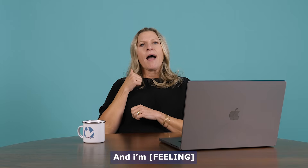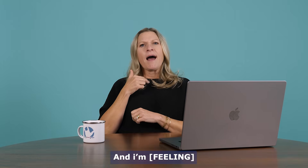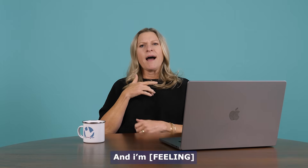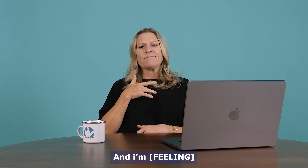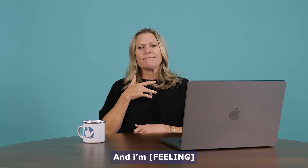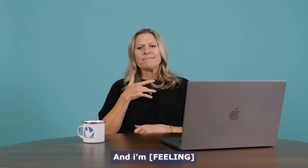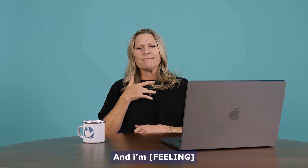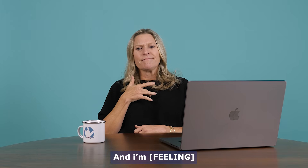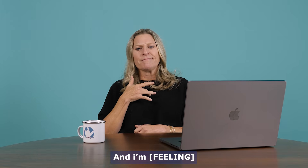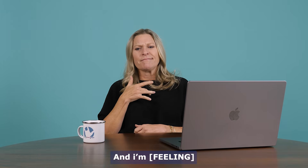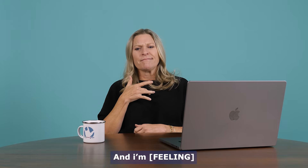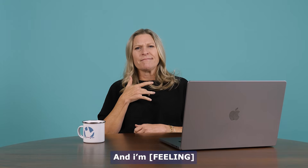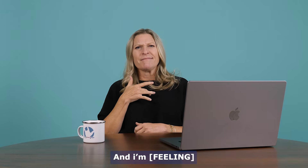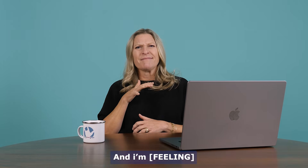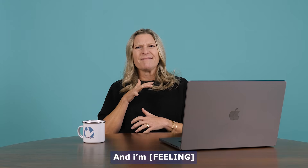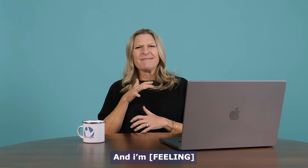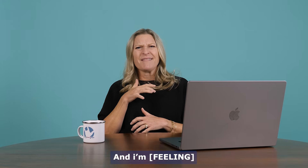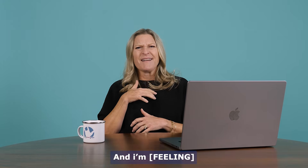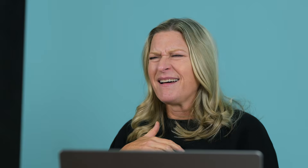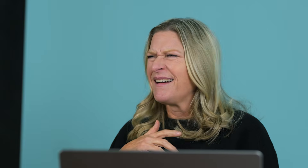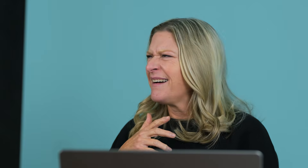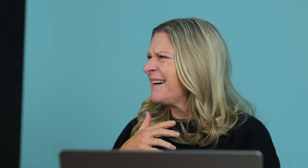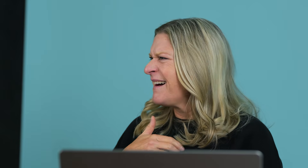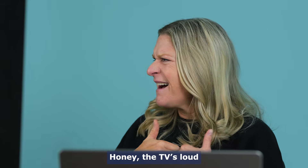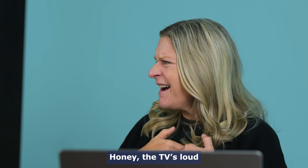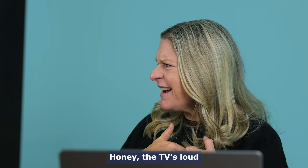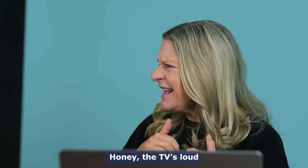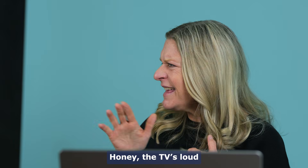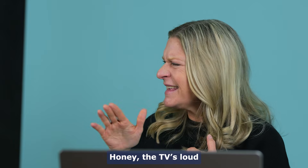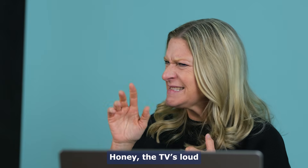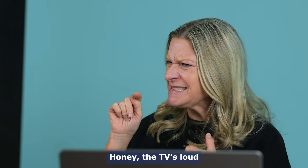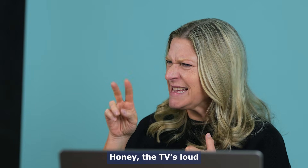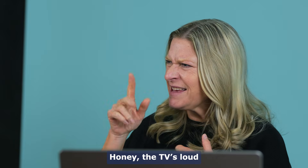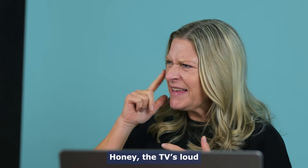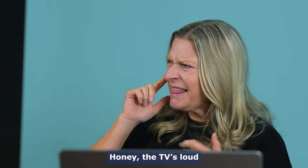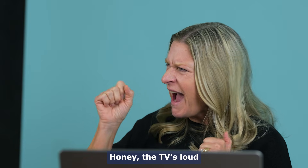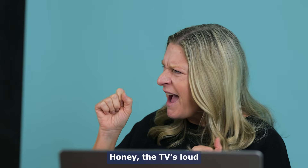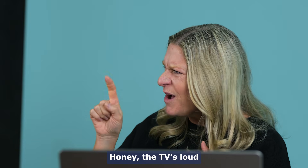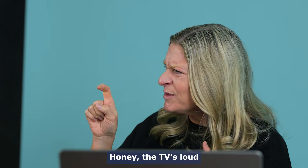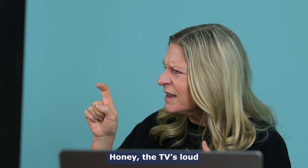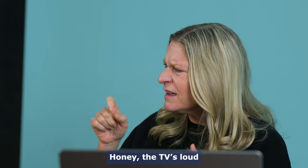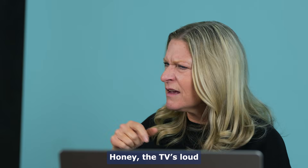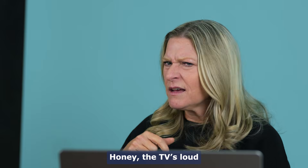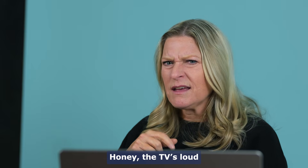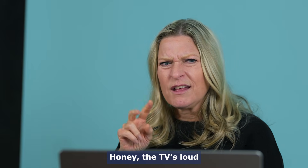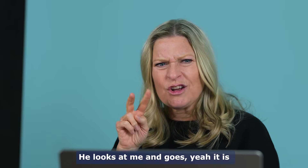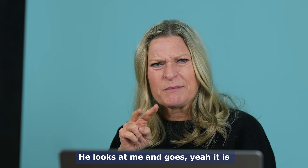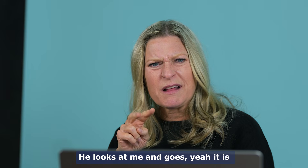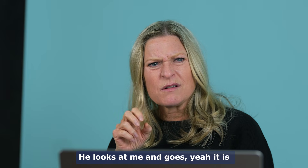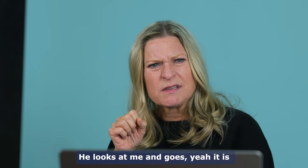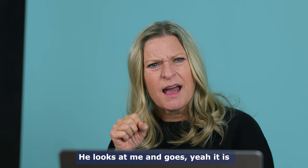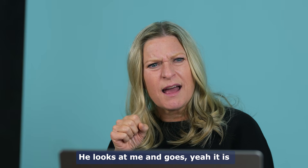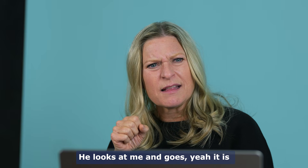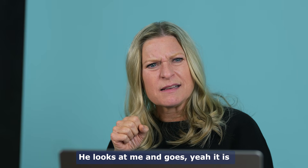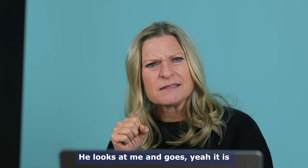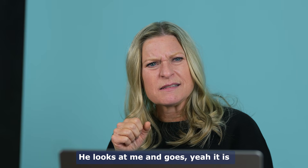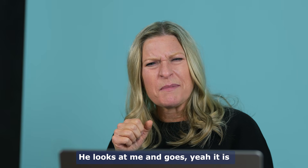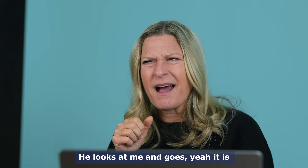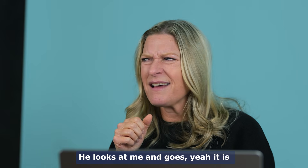And i’m [FEELING] Honey, the TV’s loud He looks at me and goes, yeah it is